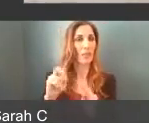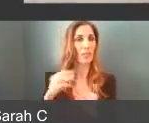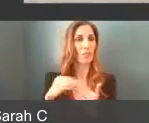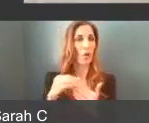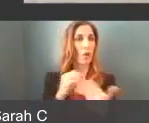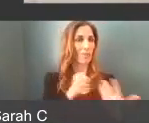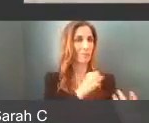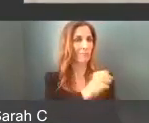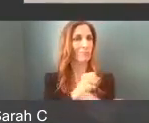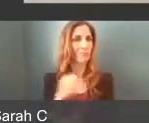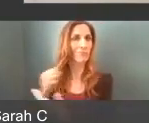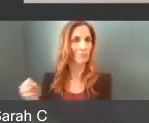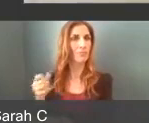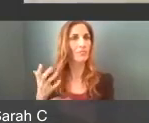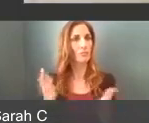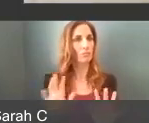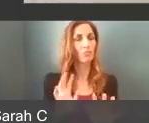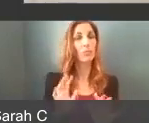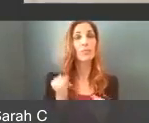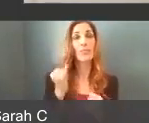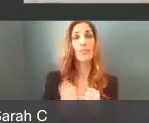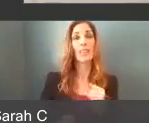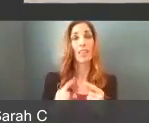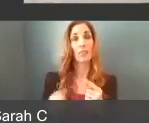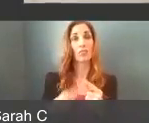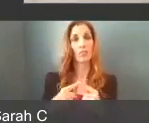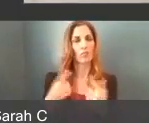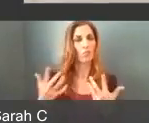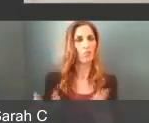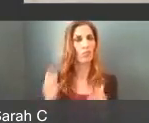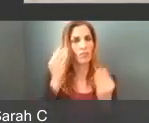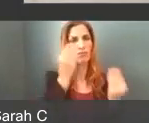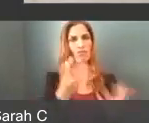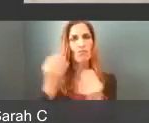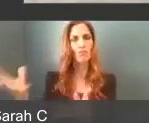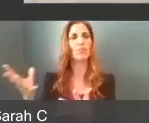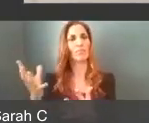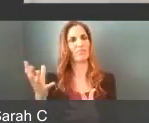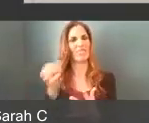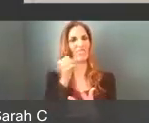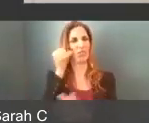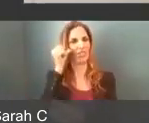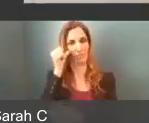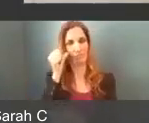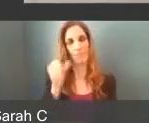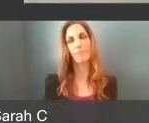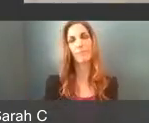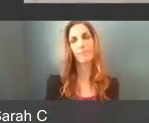and the final round should have started receiving notification yesterday. These applications for